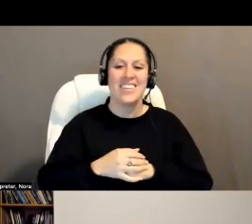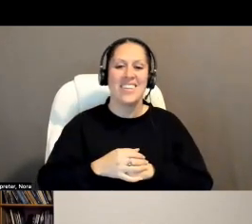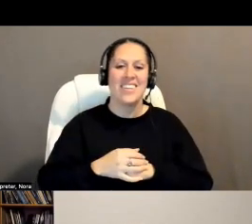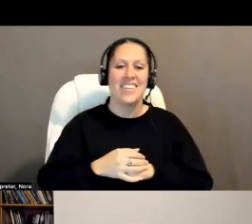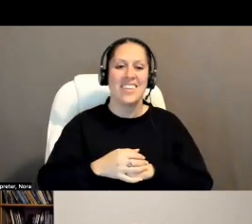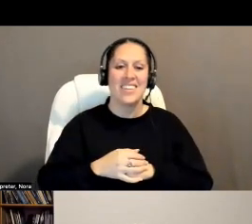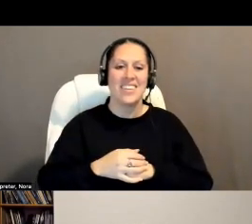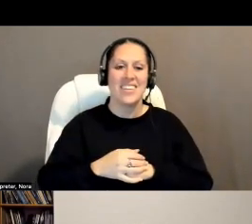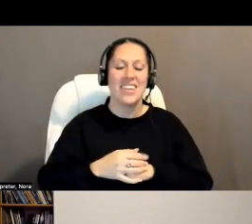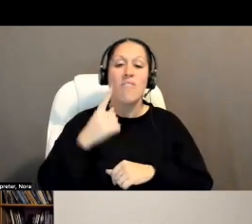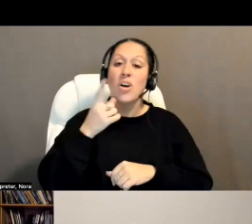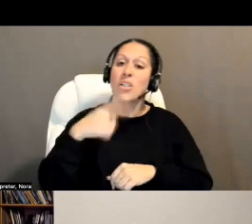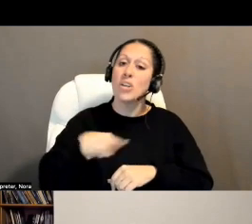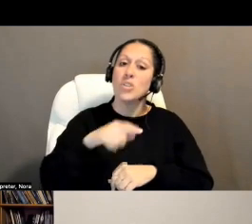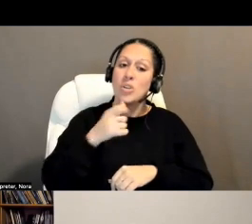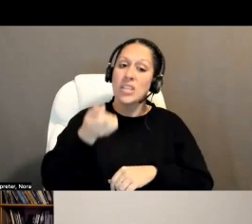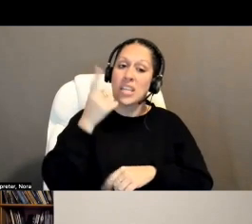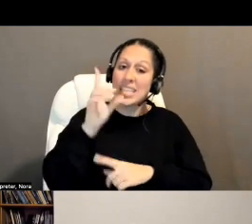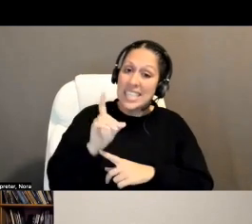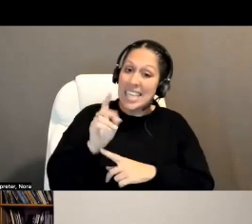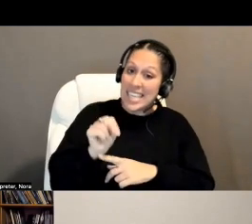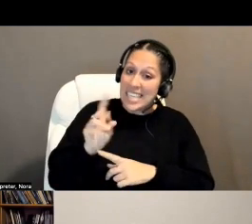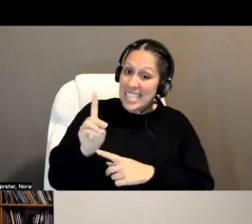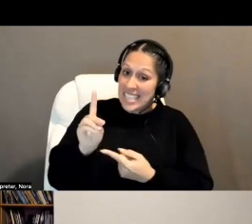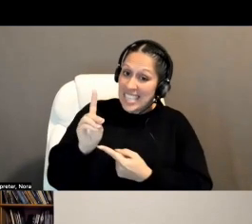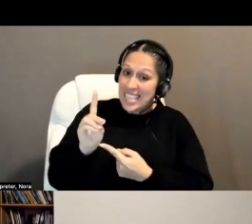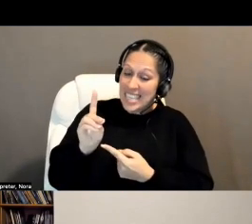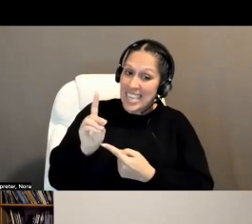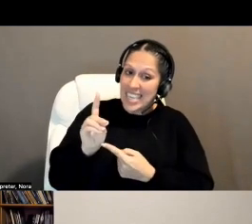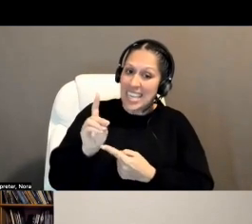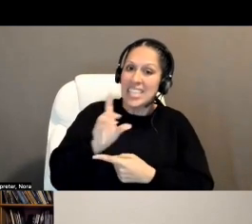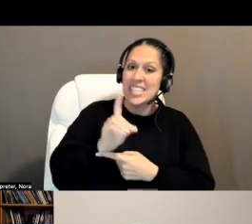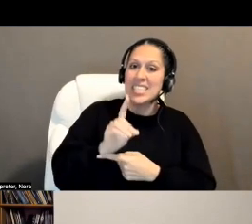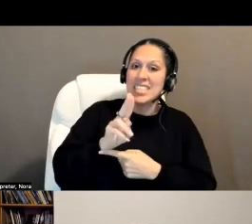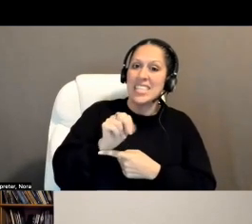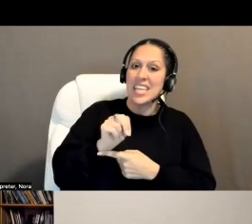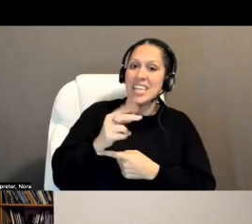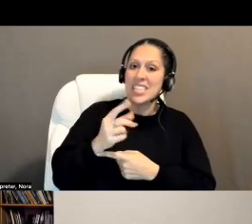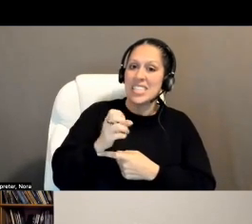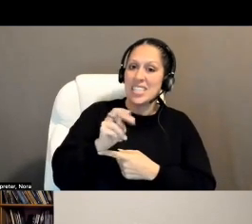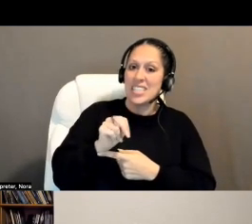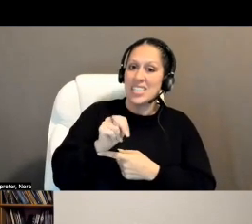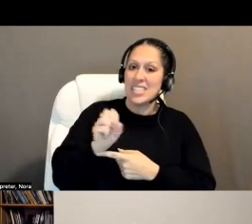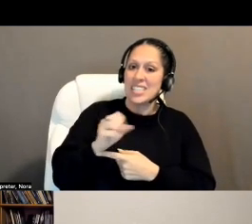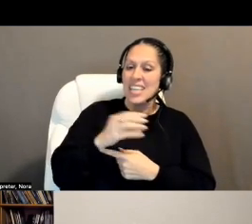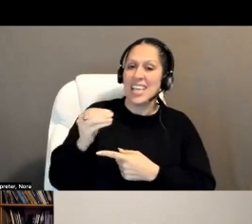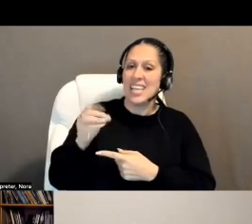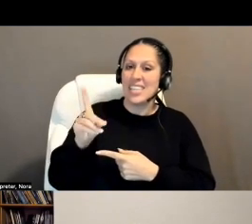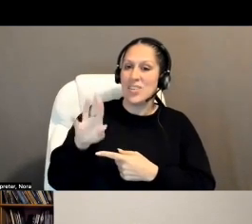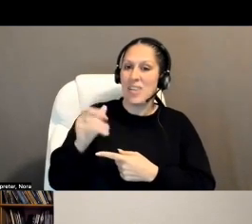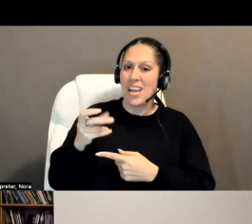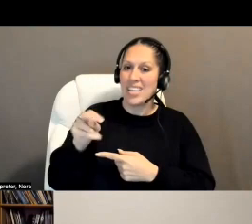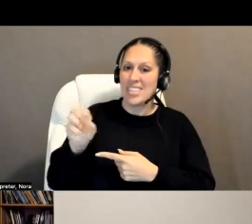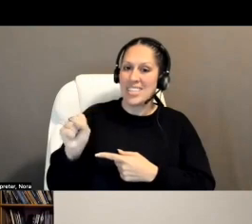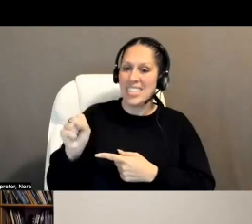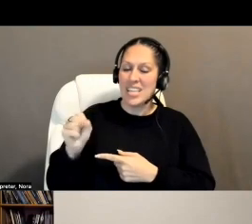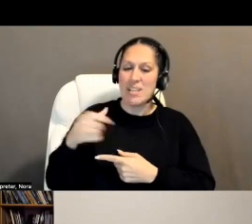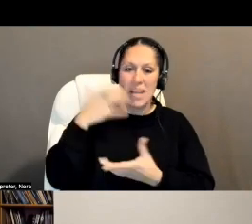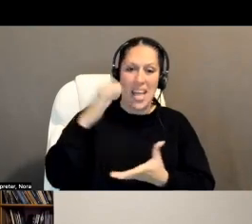For those who don't know what D & DD is, it's Dungeons and Dragons and it's something my husband has played since before I knew him, actually.